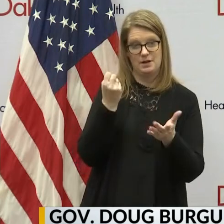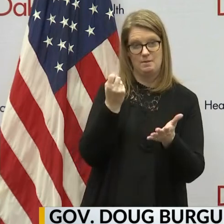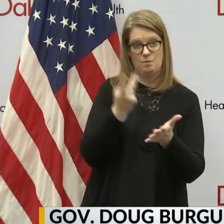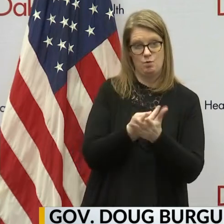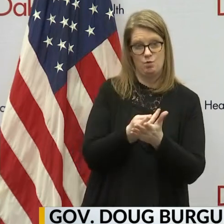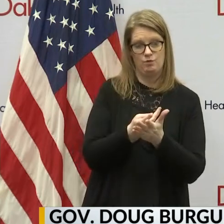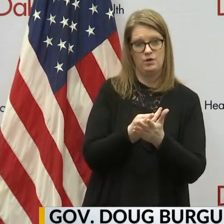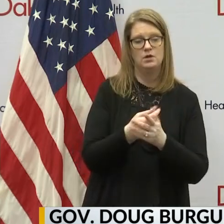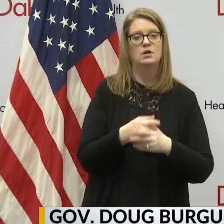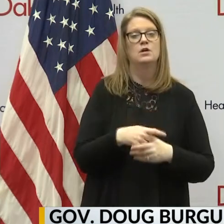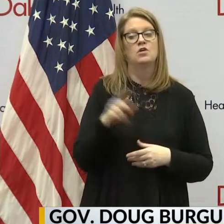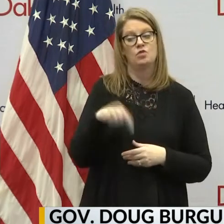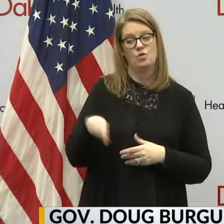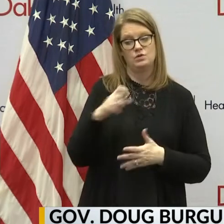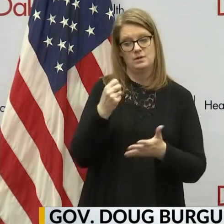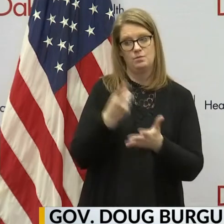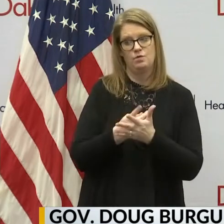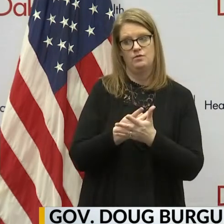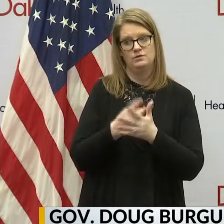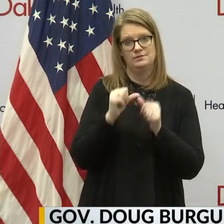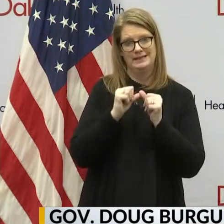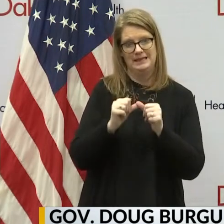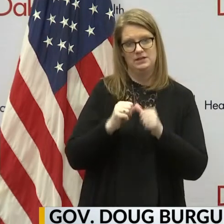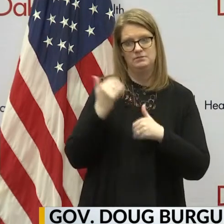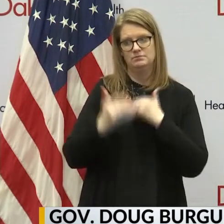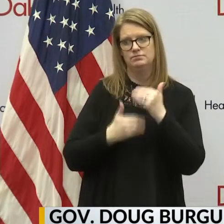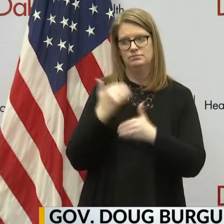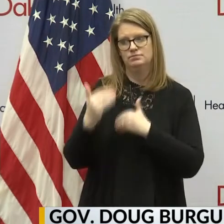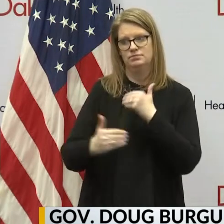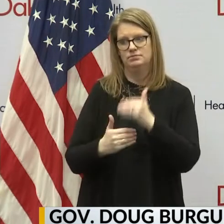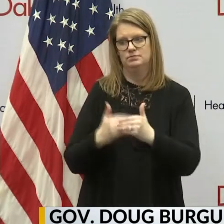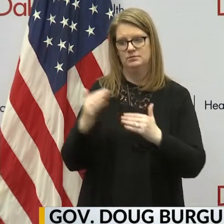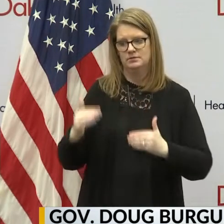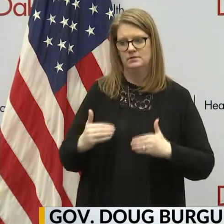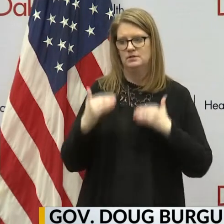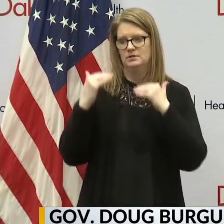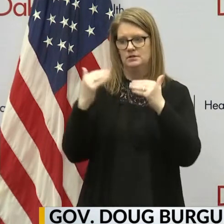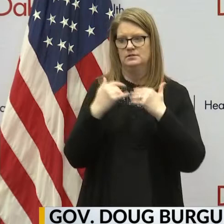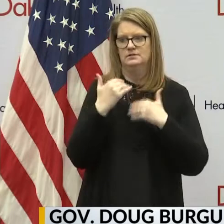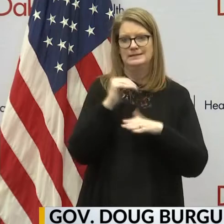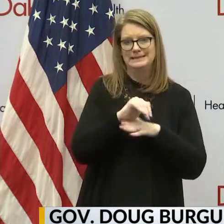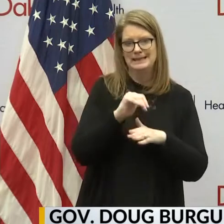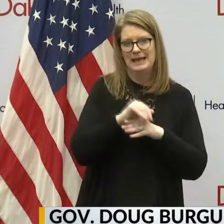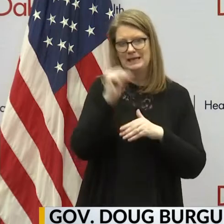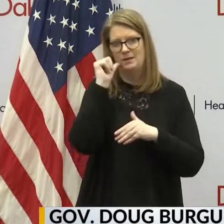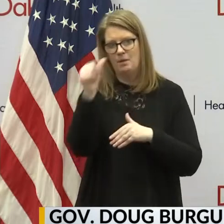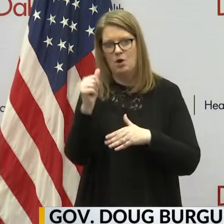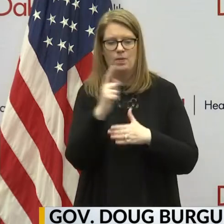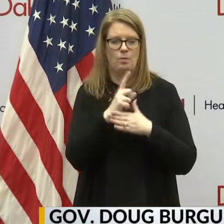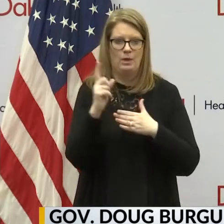AGAIN, THANK YOU TO ALL OF THOSE WHO HAVE WORKED SO HARD OVER THE PAST WEEKS TO GET THOSE PLANS. 30 P.M. TODAY, 47 HAVE BEEN APPROVED.